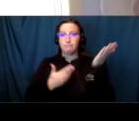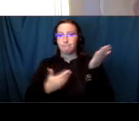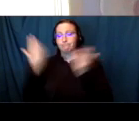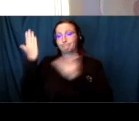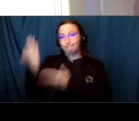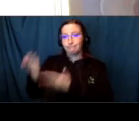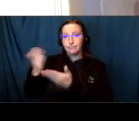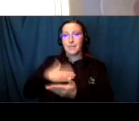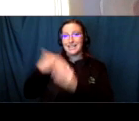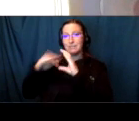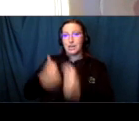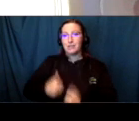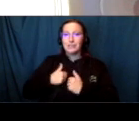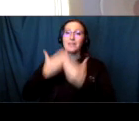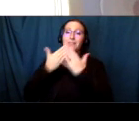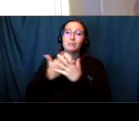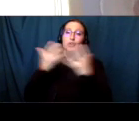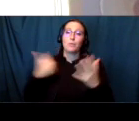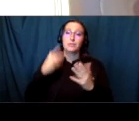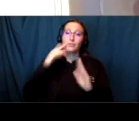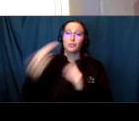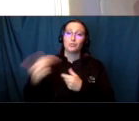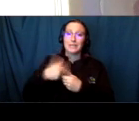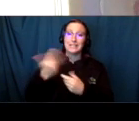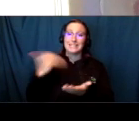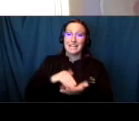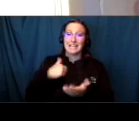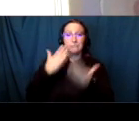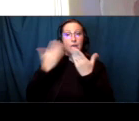Thanks so much for joining us again and let's open this up for